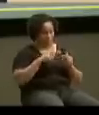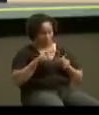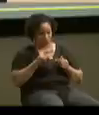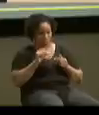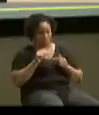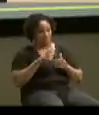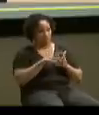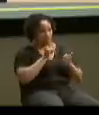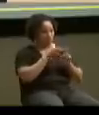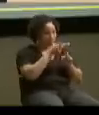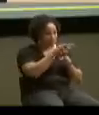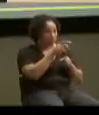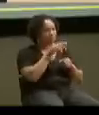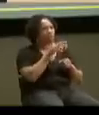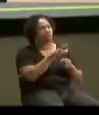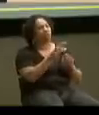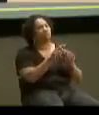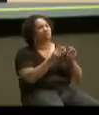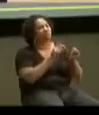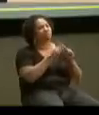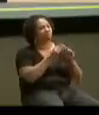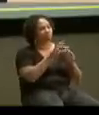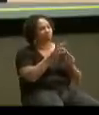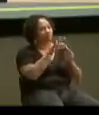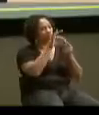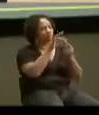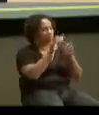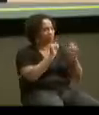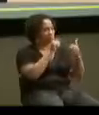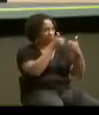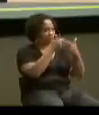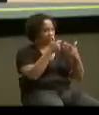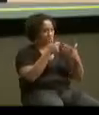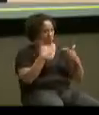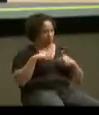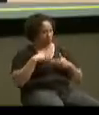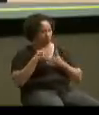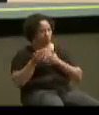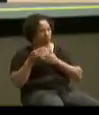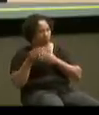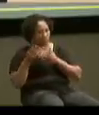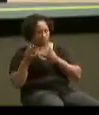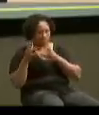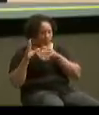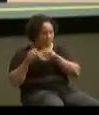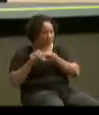WE WANT TO LEARN FROM YOU WHAT ARE YOUR DISTINCT CHALLENGES? SO THAT AS A PROCUREMENT AGENCY WE CAN MOVE FORWARD OVER THE